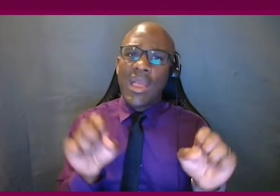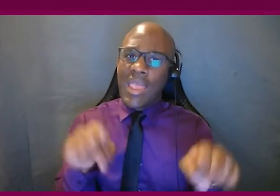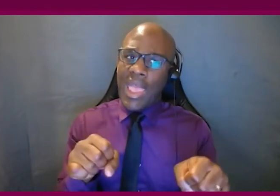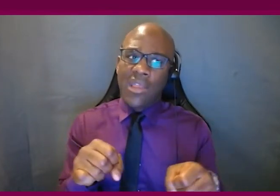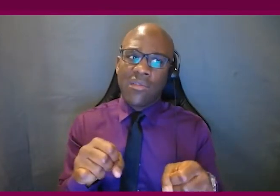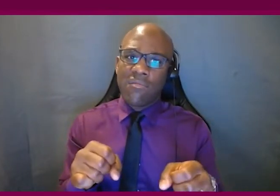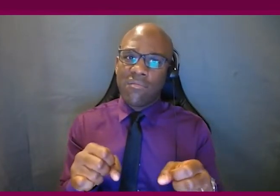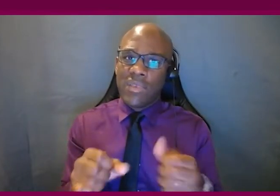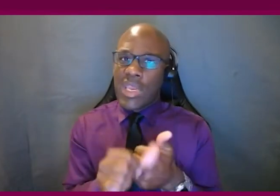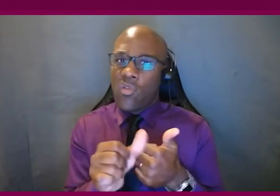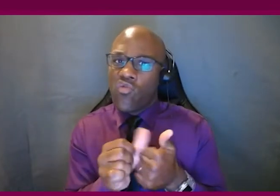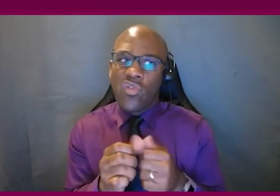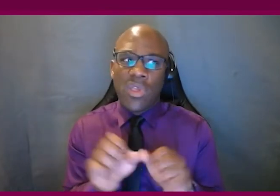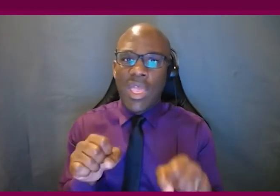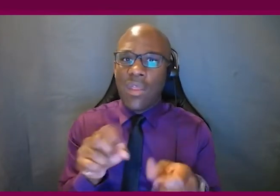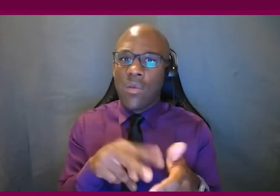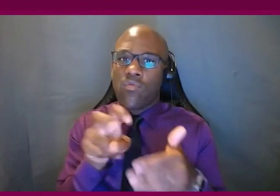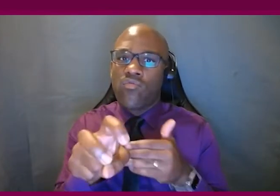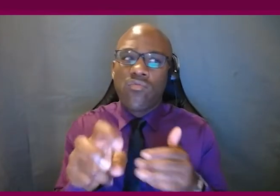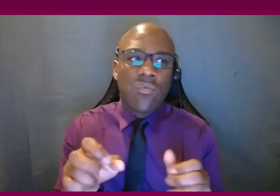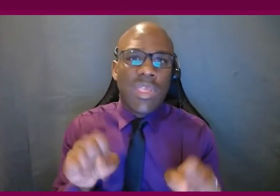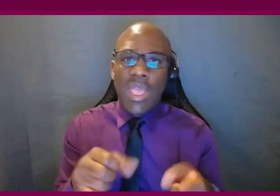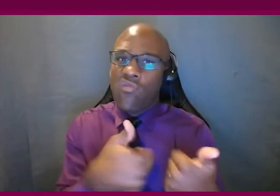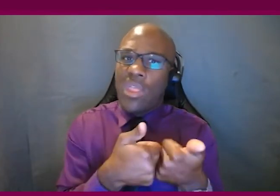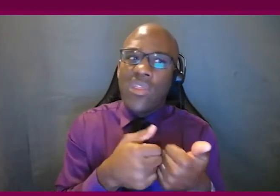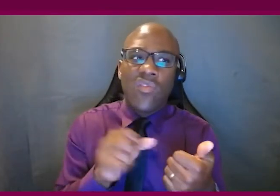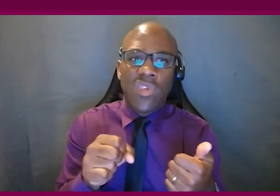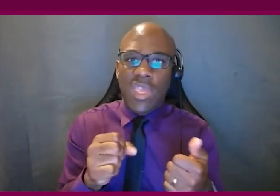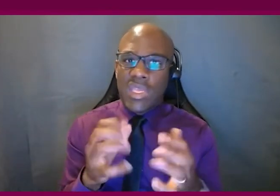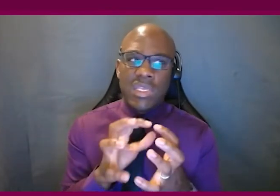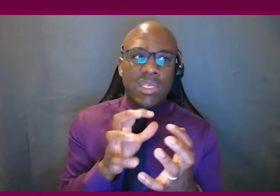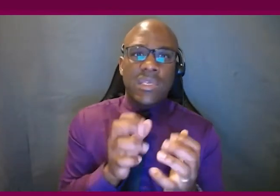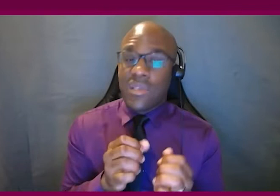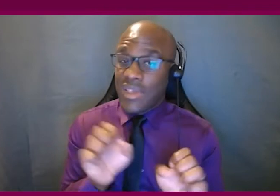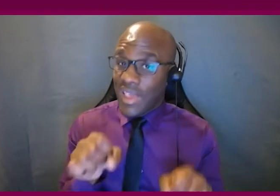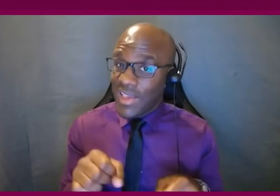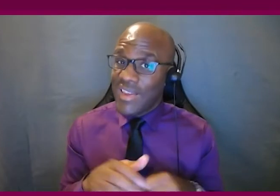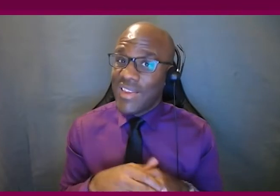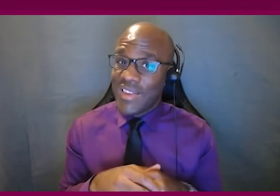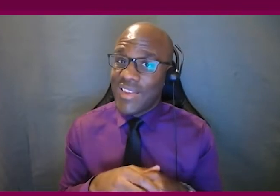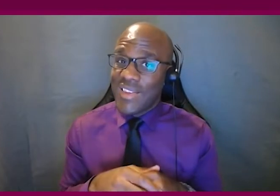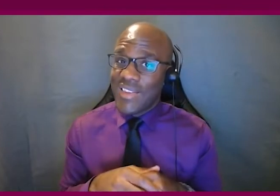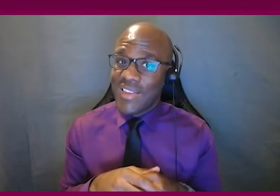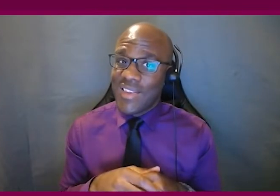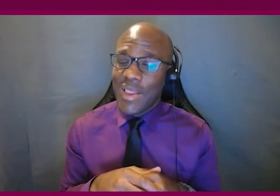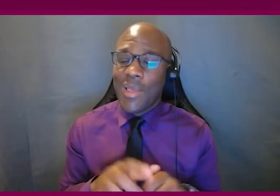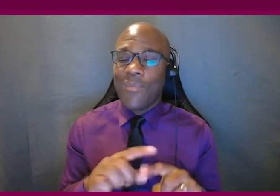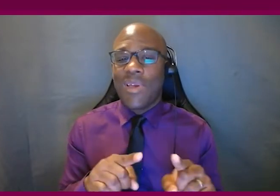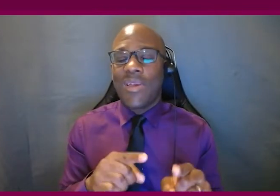so much that we carry inside. Ashley Inkumsah: Yeah, it's so true because people with disabilities are not a monolith.